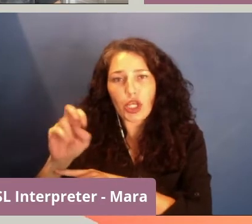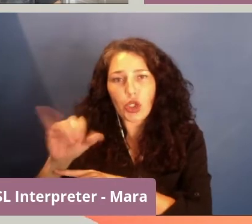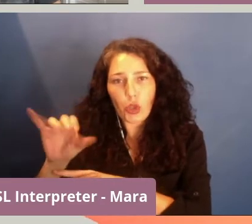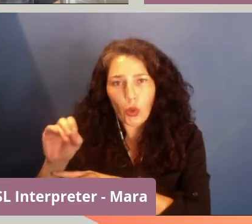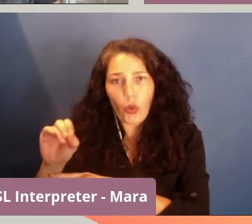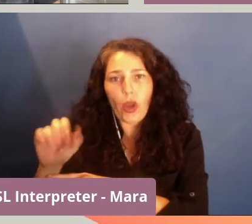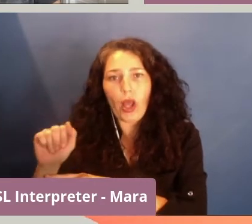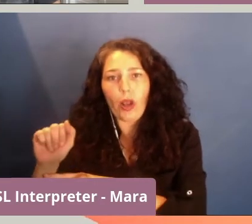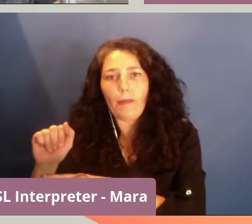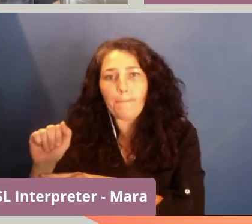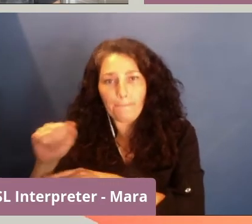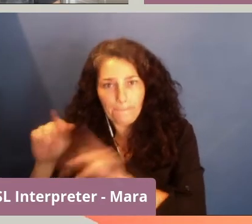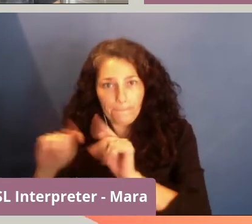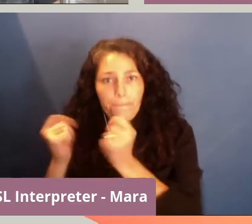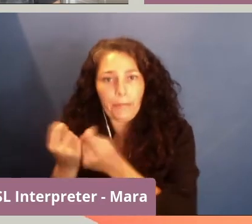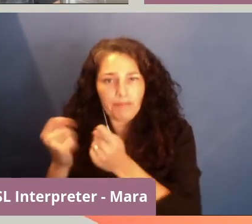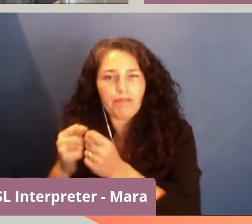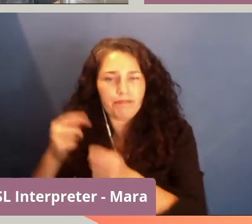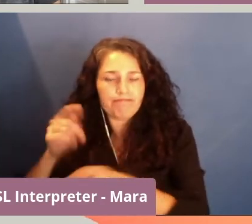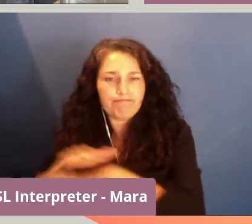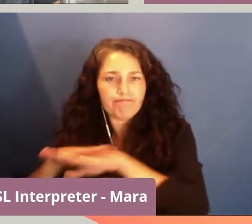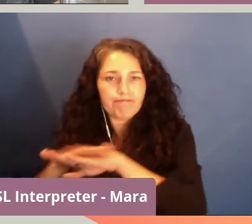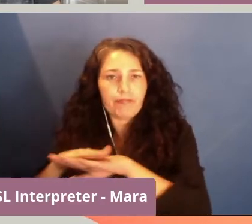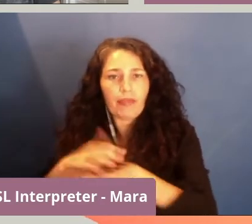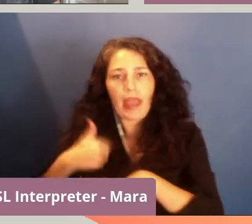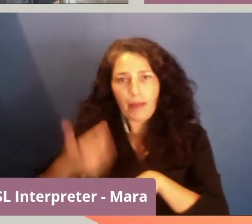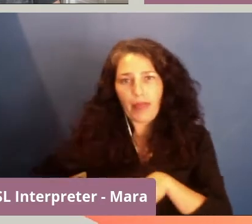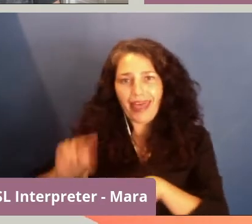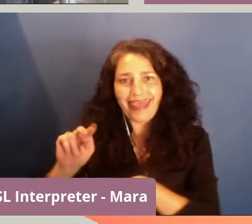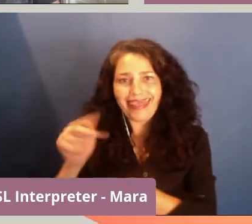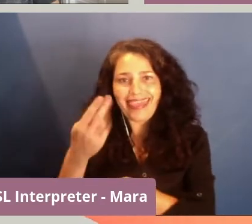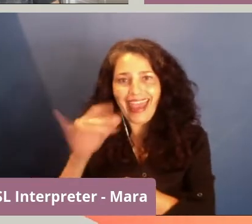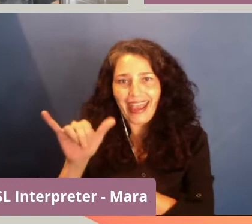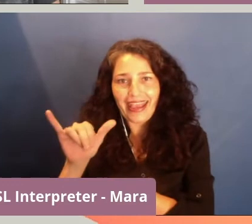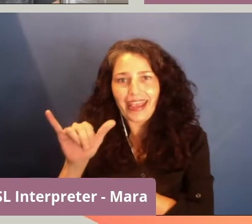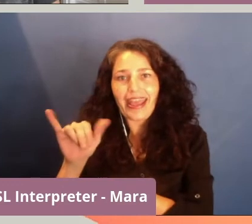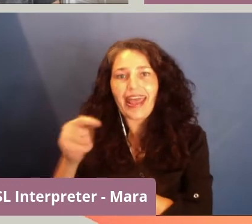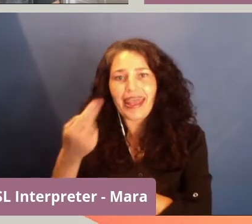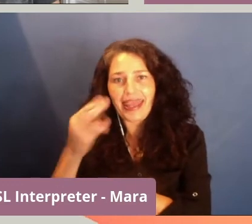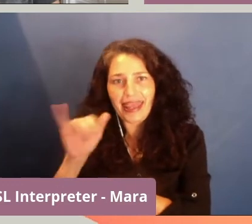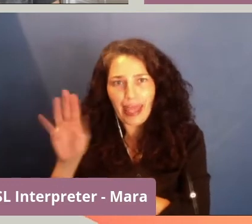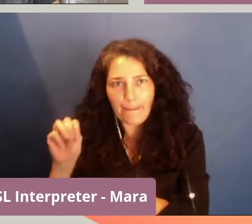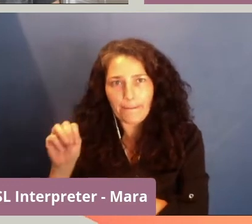My pronouns are they/them, and I am a mixed race Brown-skinned non-binary person